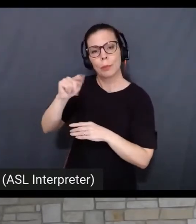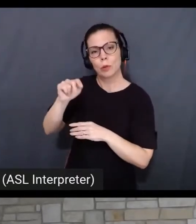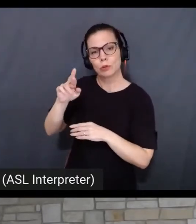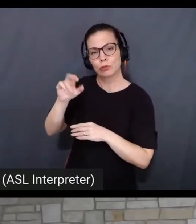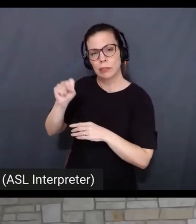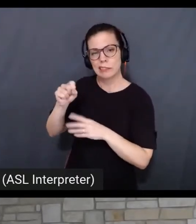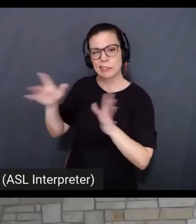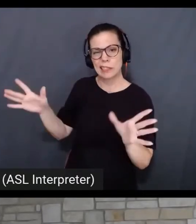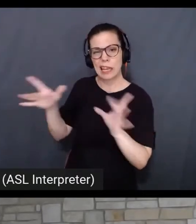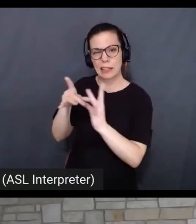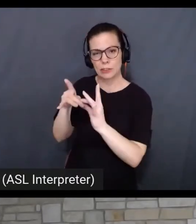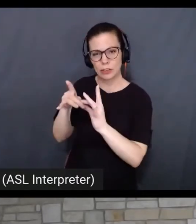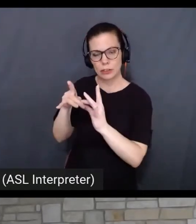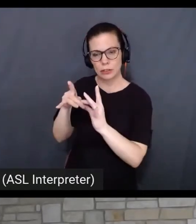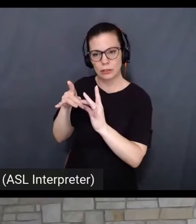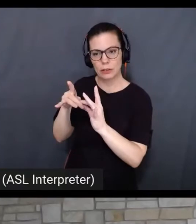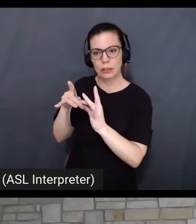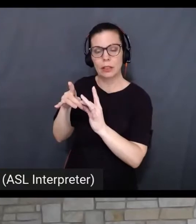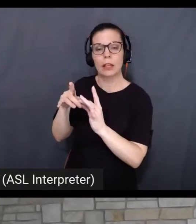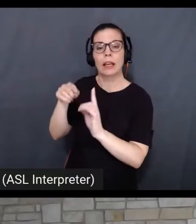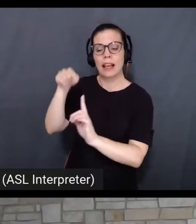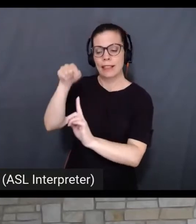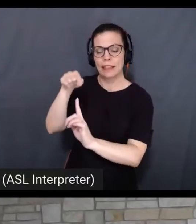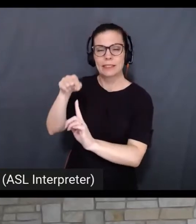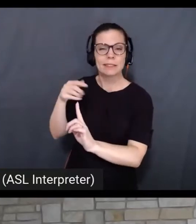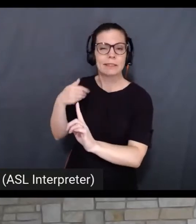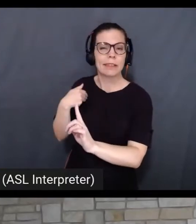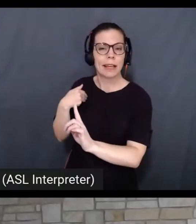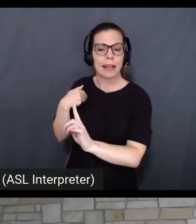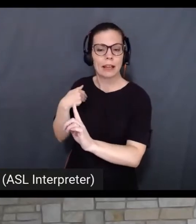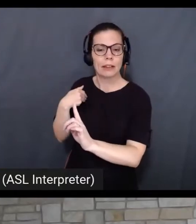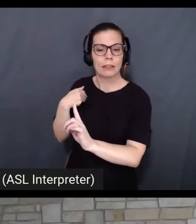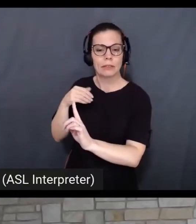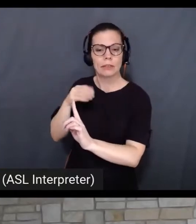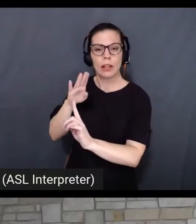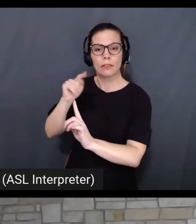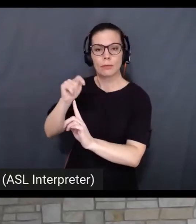And we there in Postgres has a bulk insert type feature.